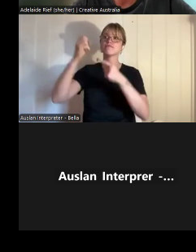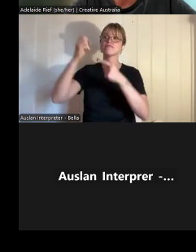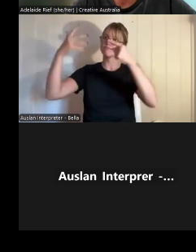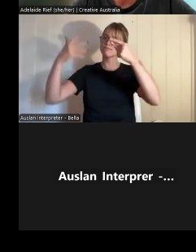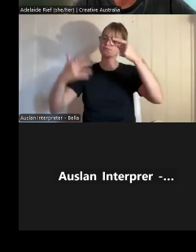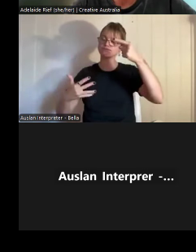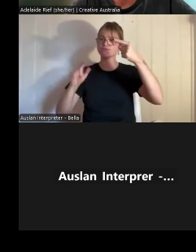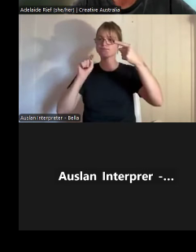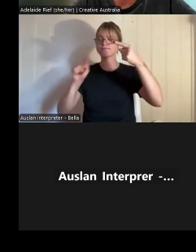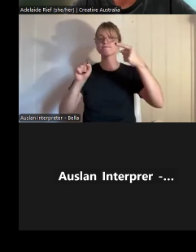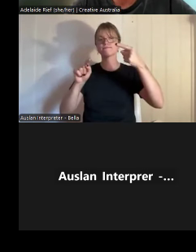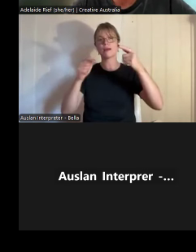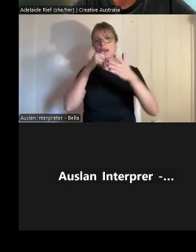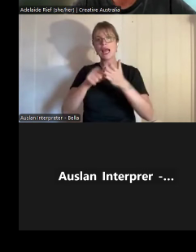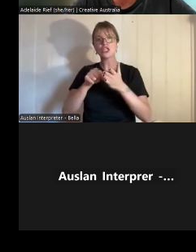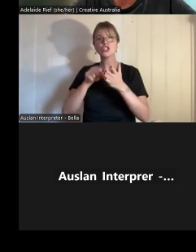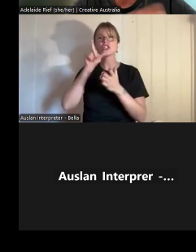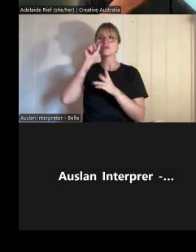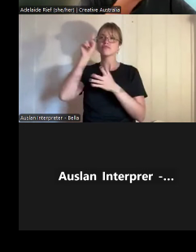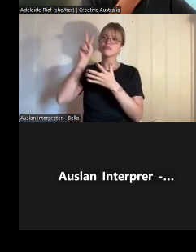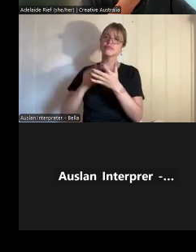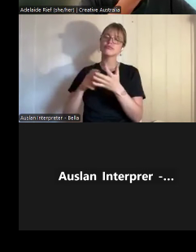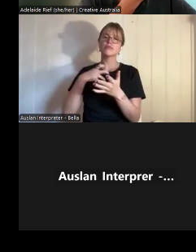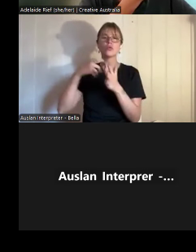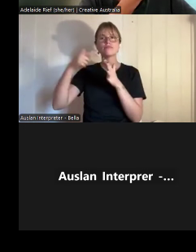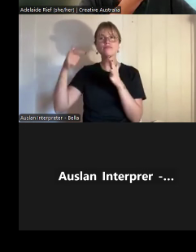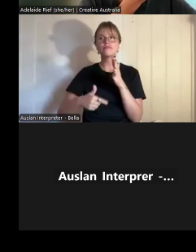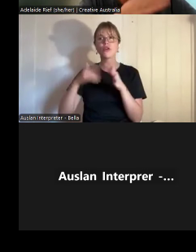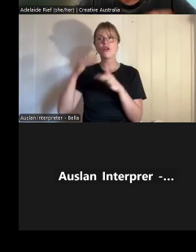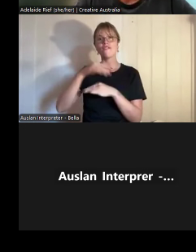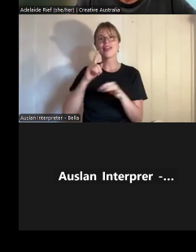says "applications" and you will be able to read a bit more about the questions that we'll ask you.